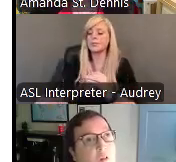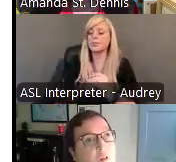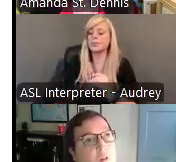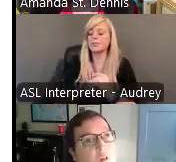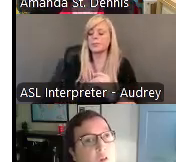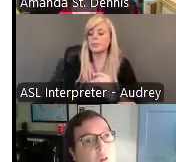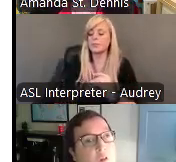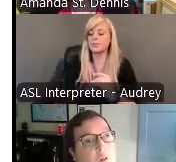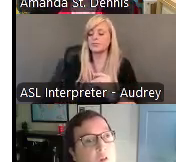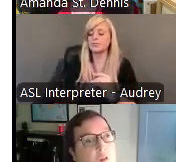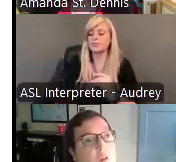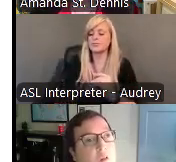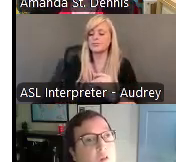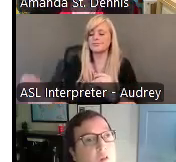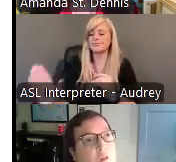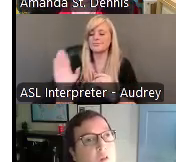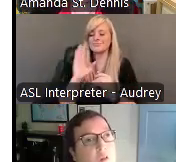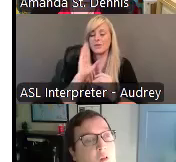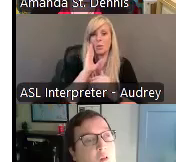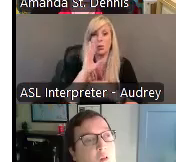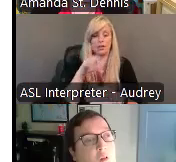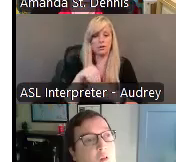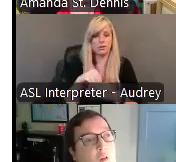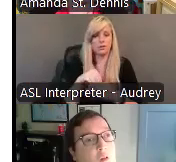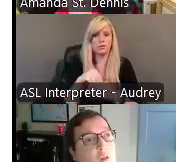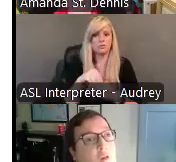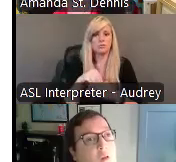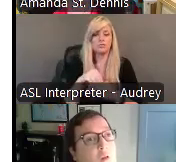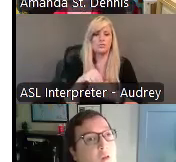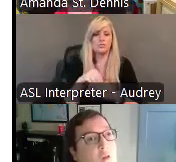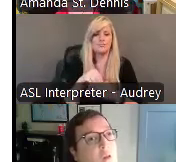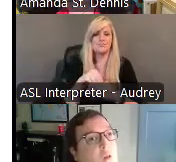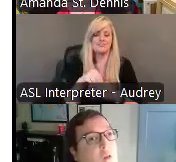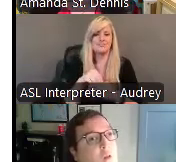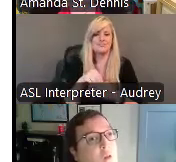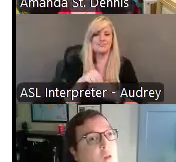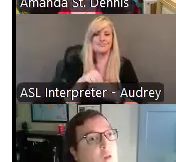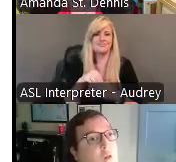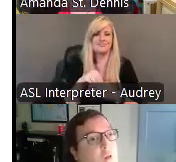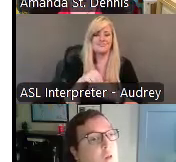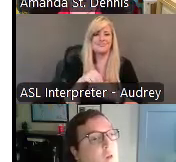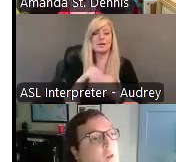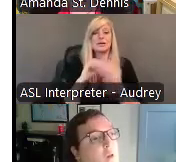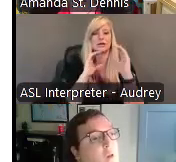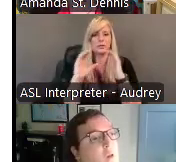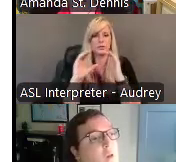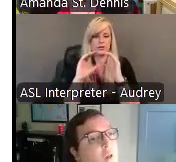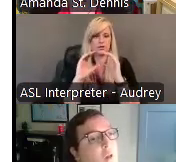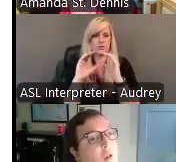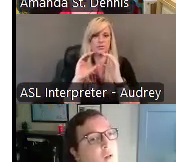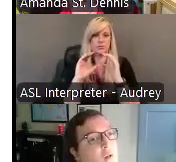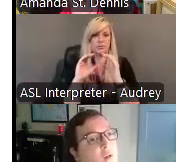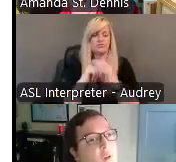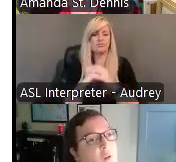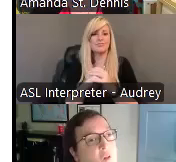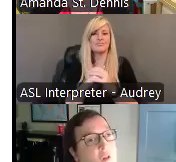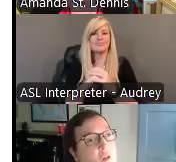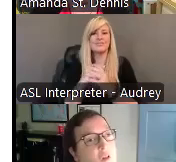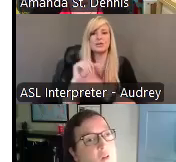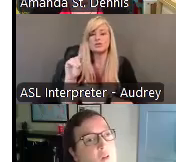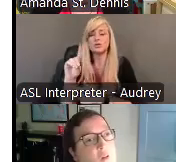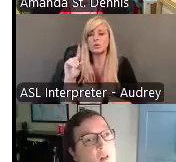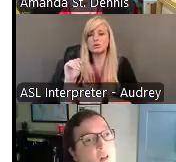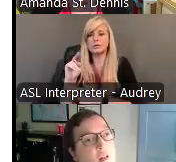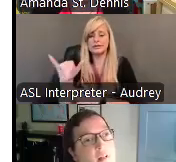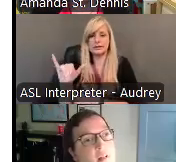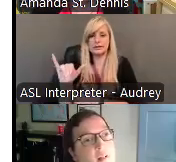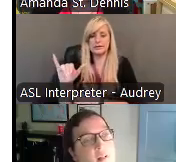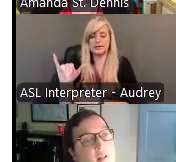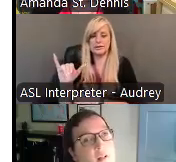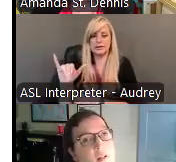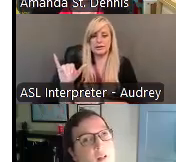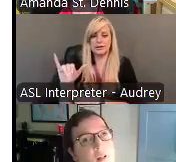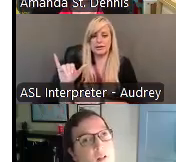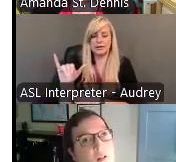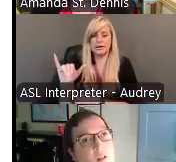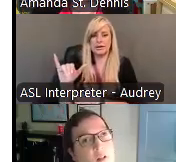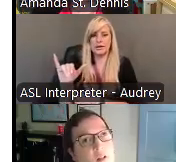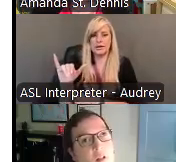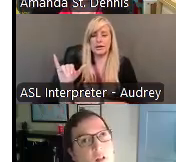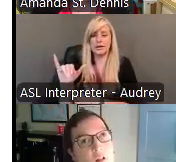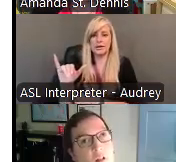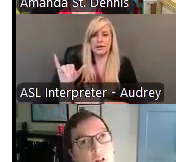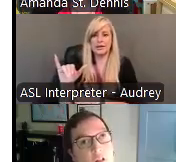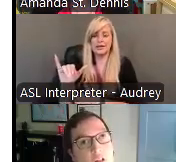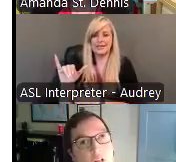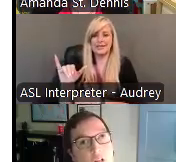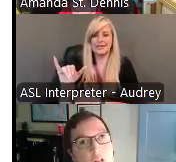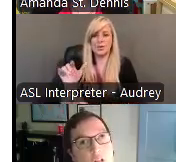will include, next slide, communication. Danny, one of the things that really came